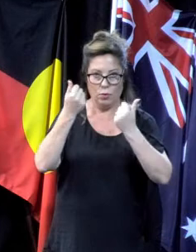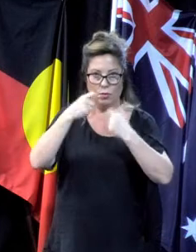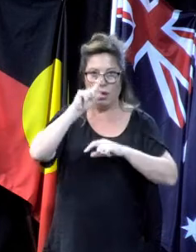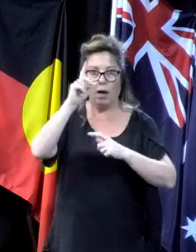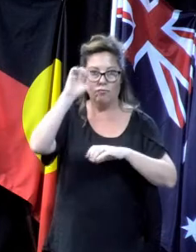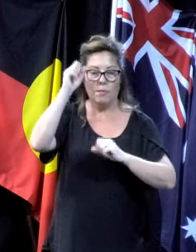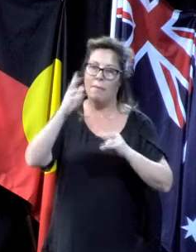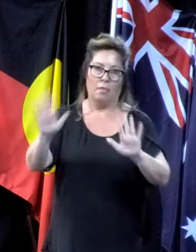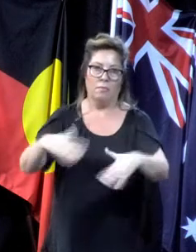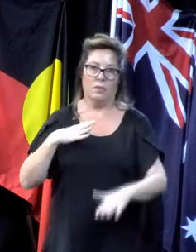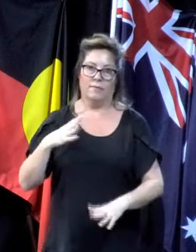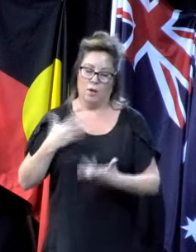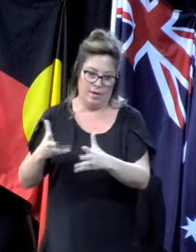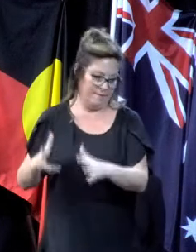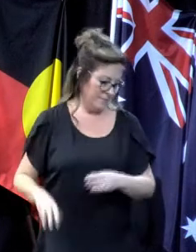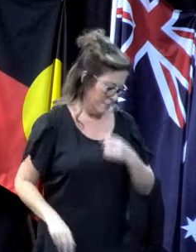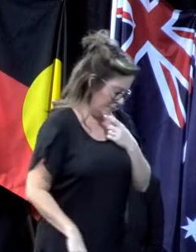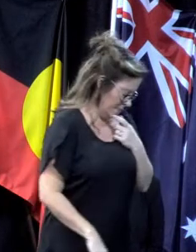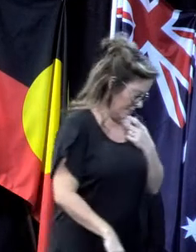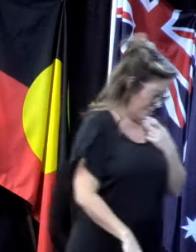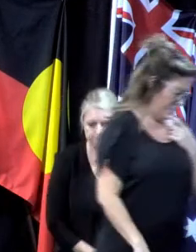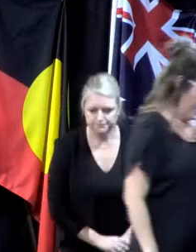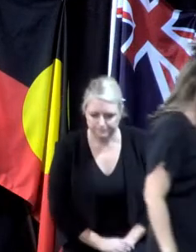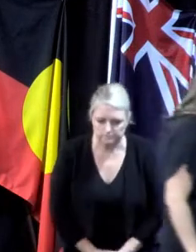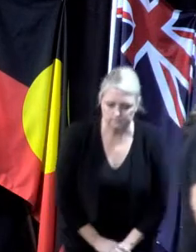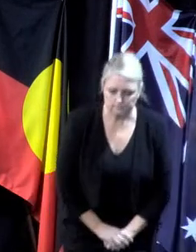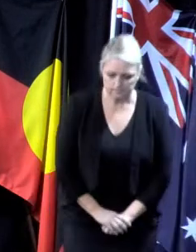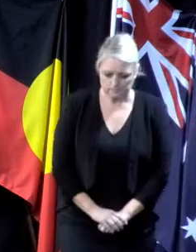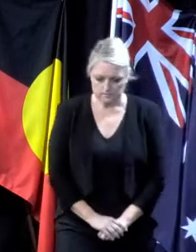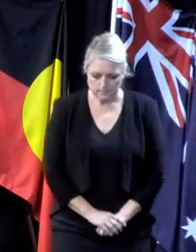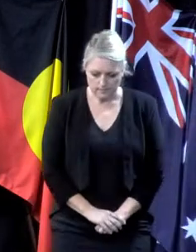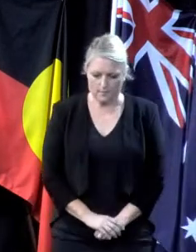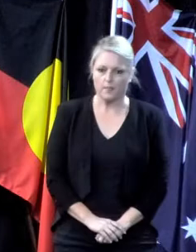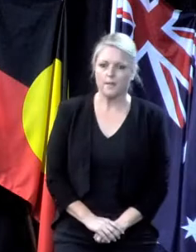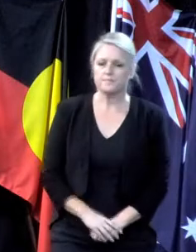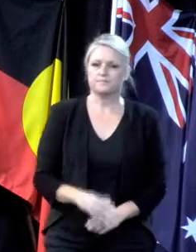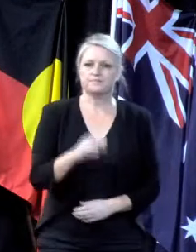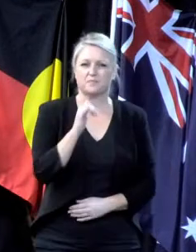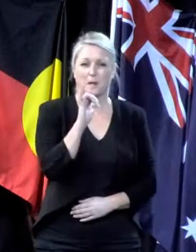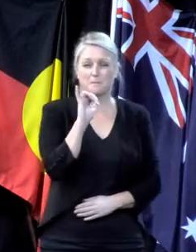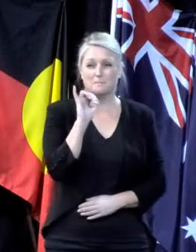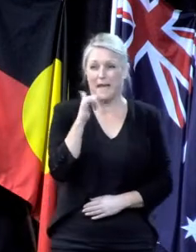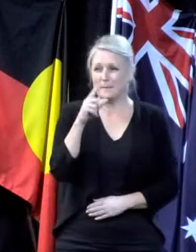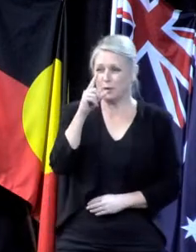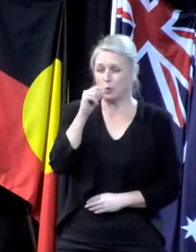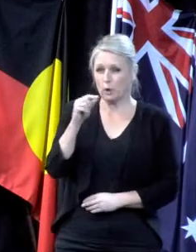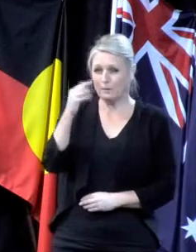Perhaps we can (CROSSTALK). Yes, position? I've seen the time. It is 1 PM.